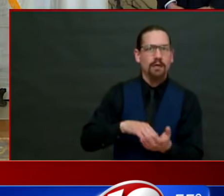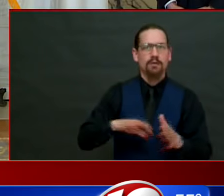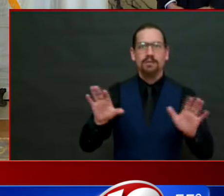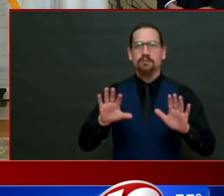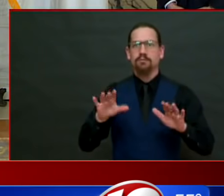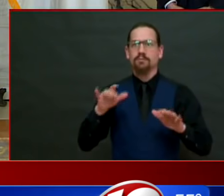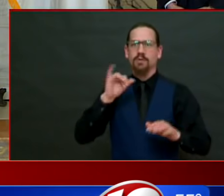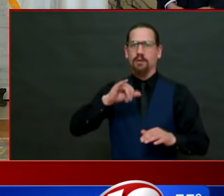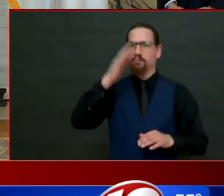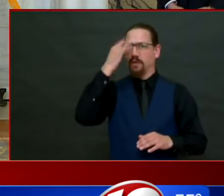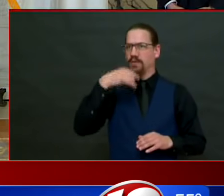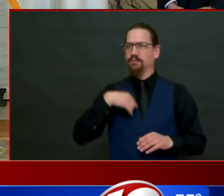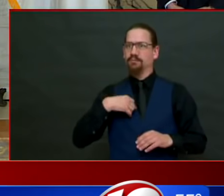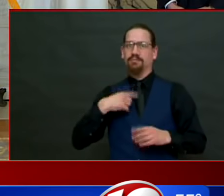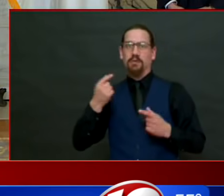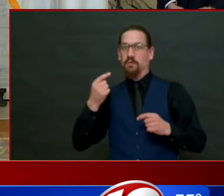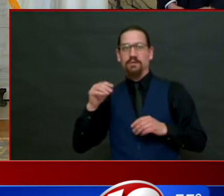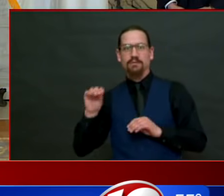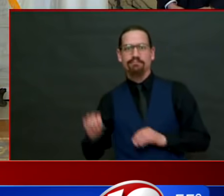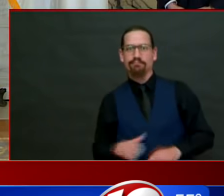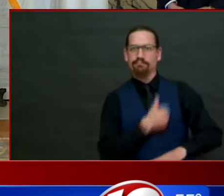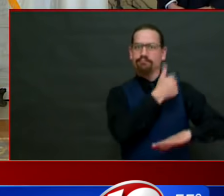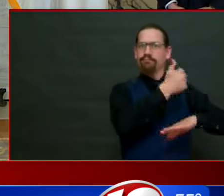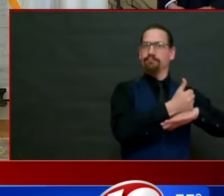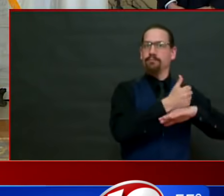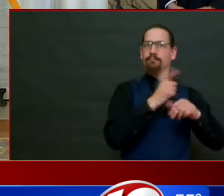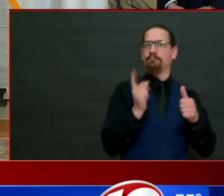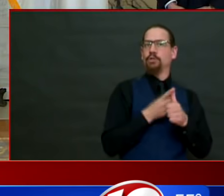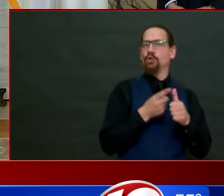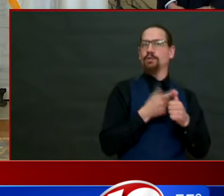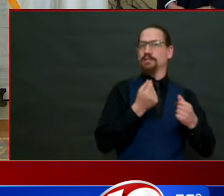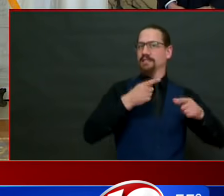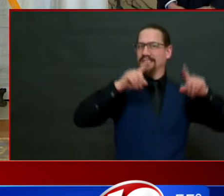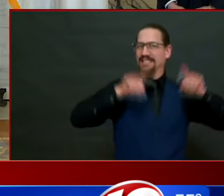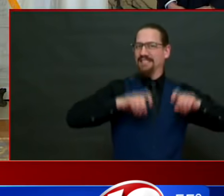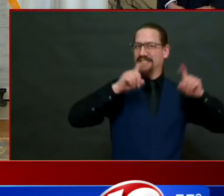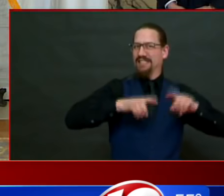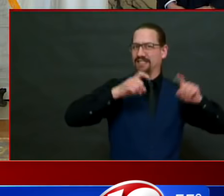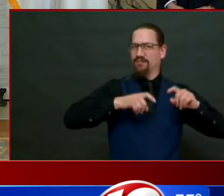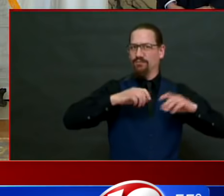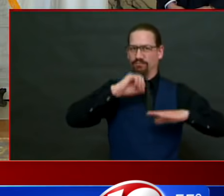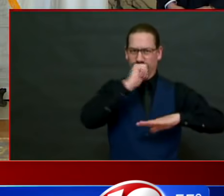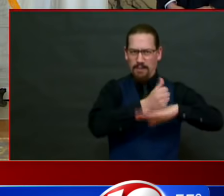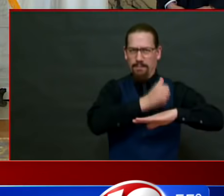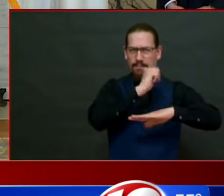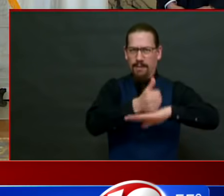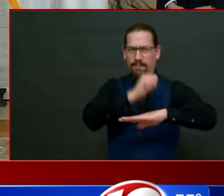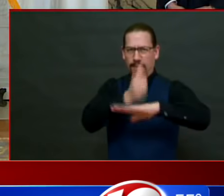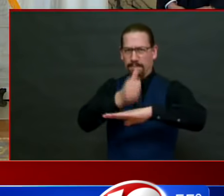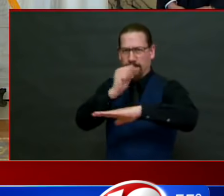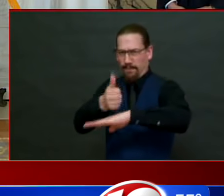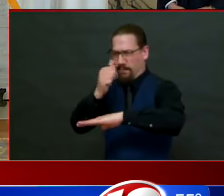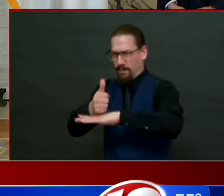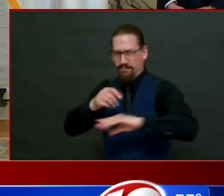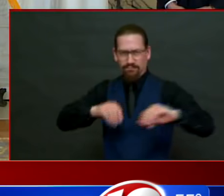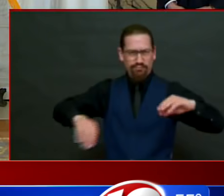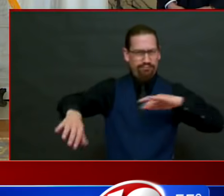REOPENING, WE NEVER HAVE TO GO BACK TO WHAT WE JUST LIVED THROUGH. I CAN'T PROMISE THAT WILL HAPPEN, IT DEPENDS ON HOW PEOPLE